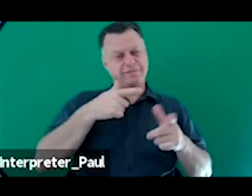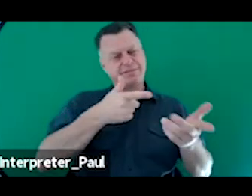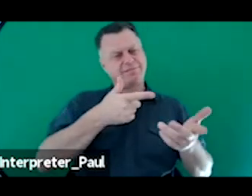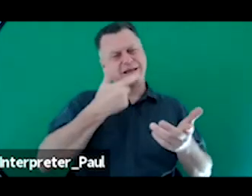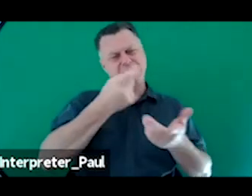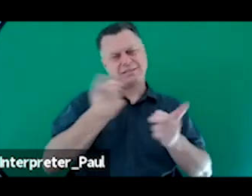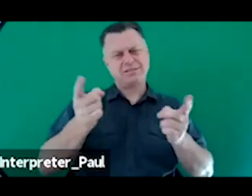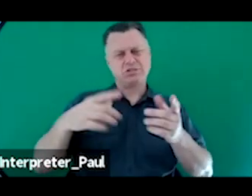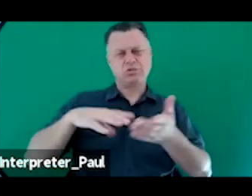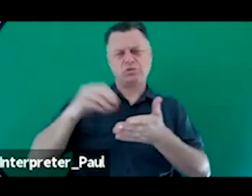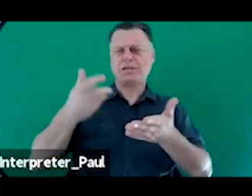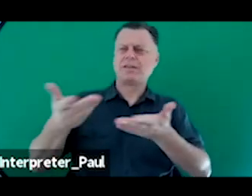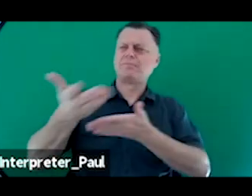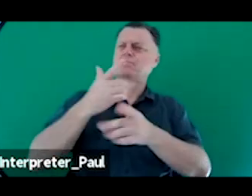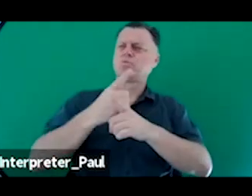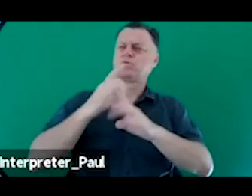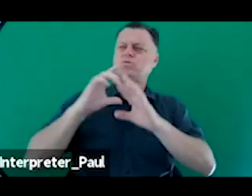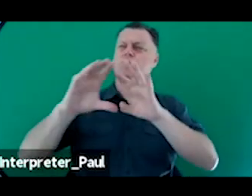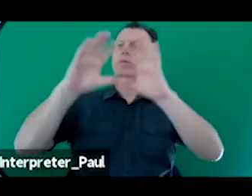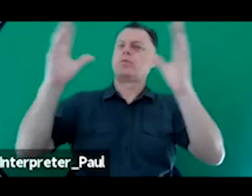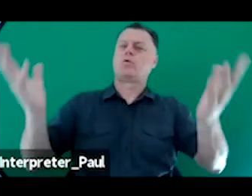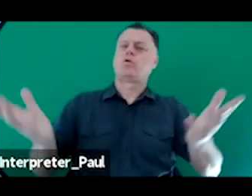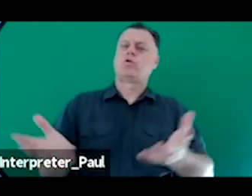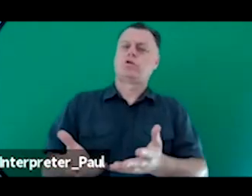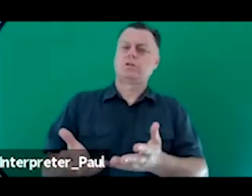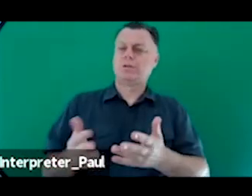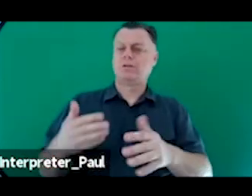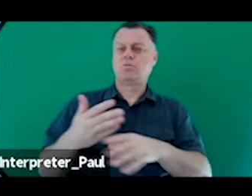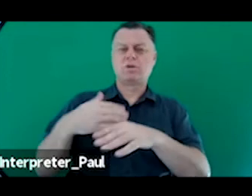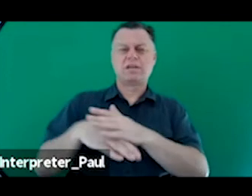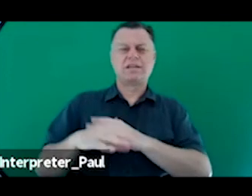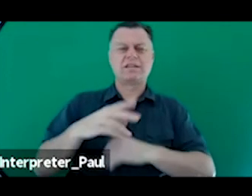their students out there communicating with people in the field? Learning from